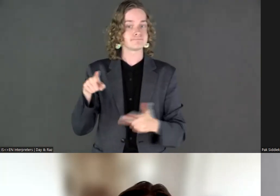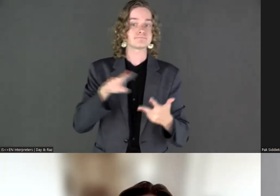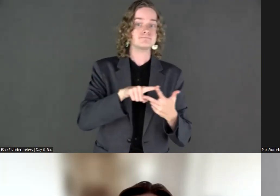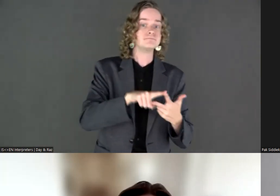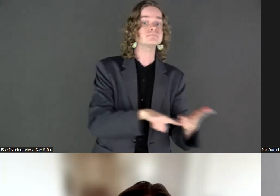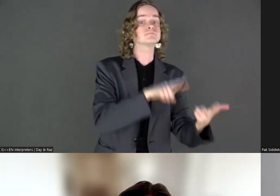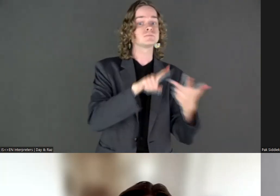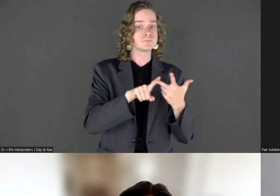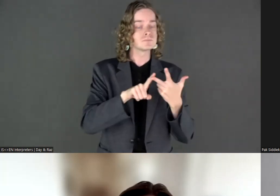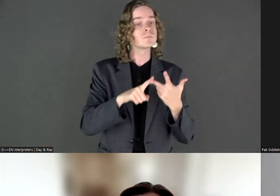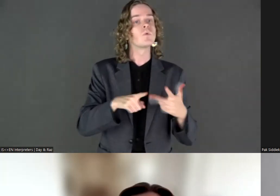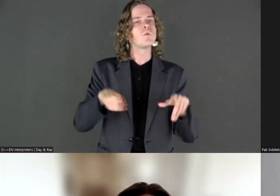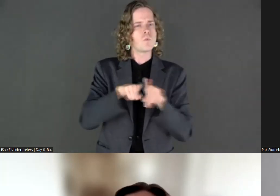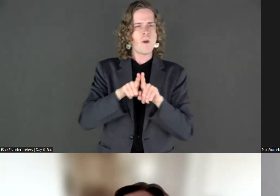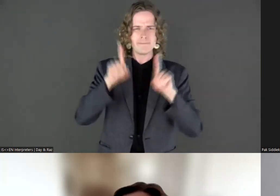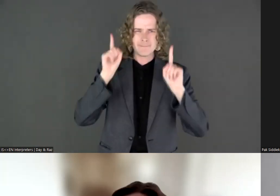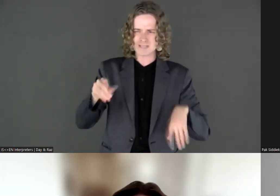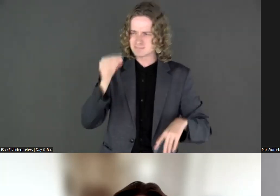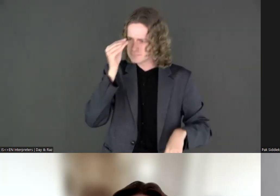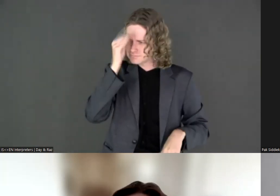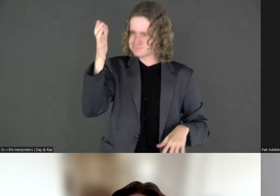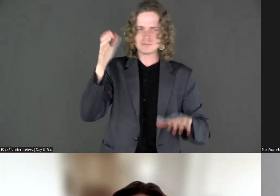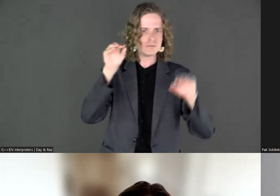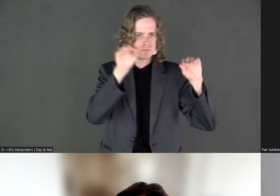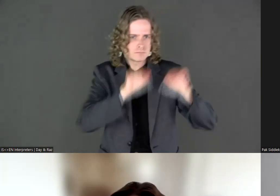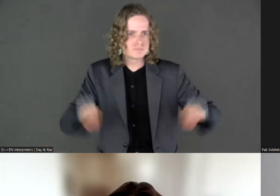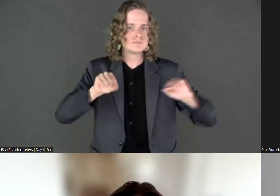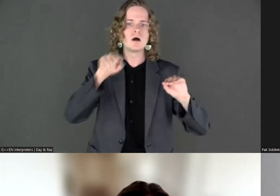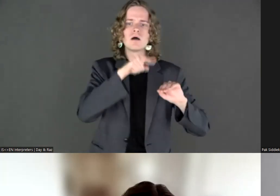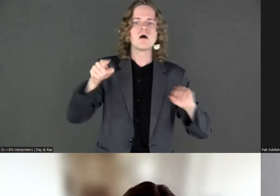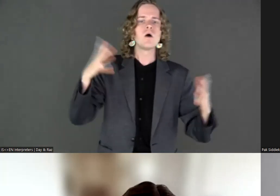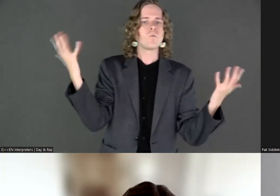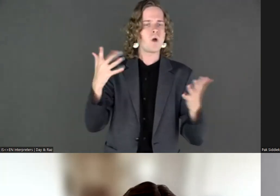the role of OPDs. As opposed to, for example, the role and mandate of service providers.